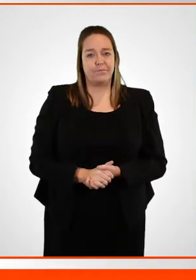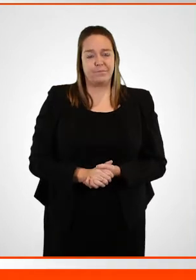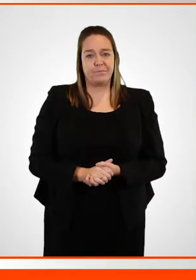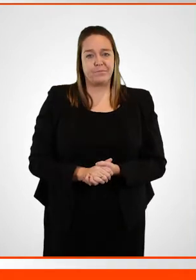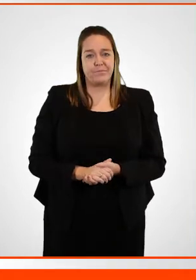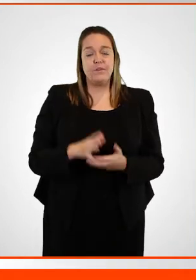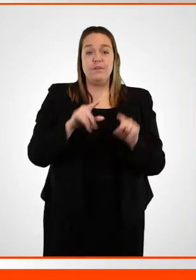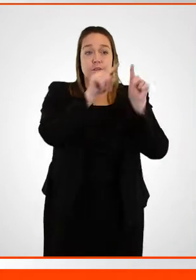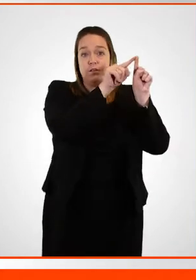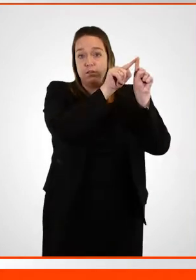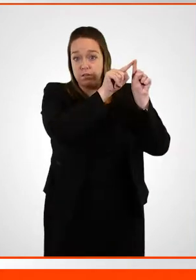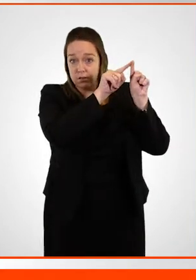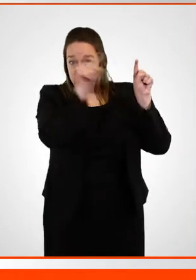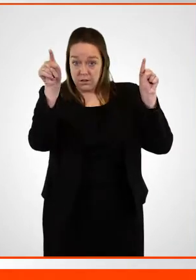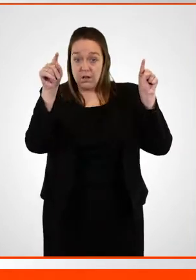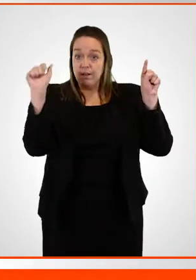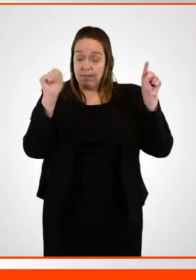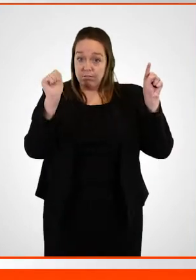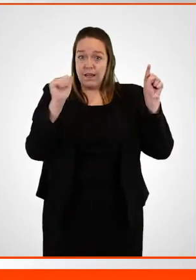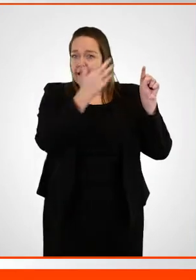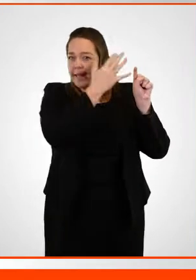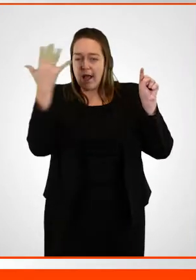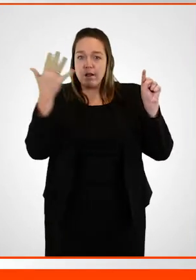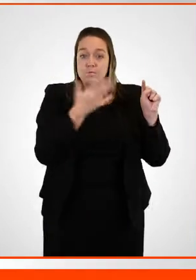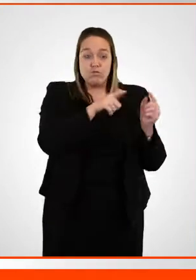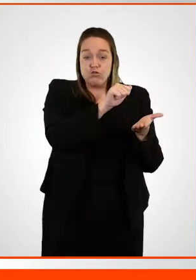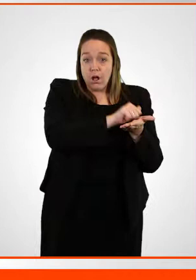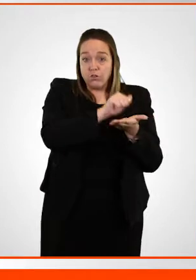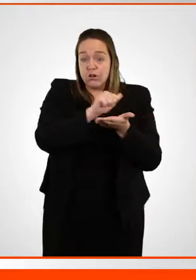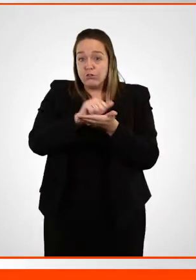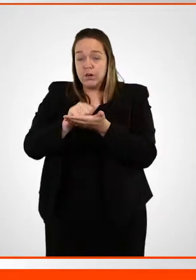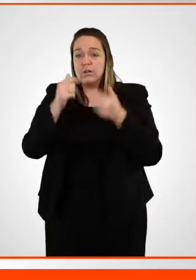So we'll go straight across and we'll count how many they do.